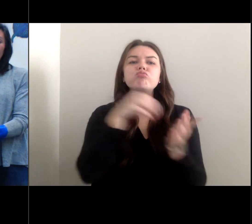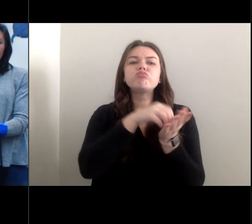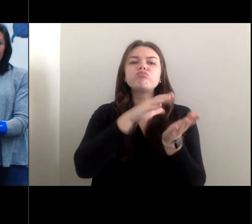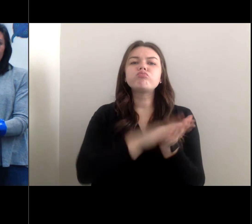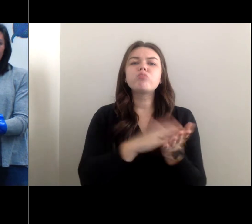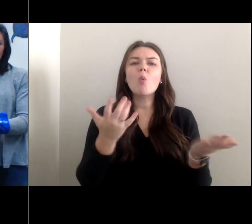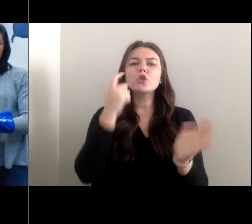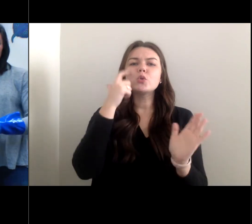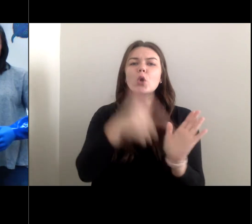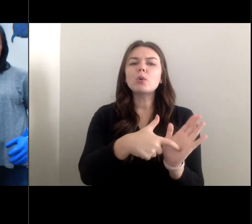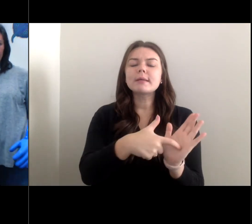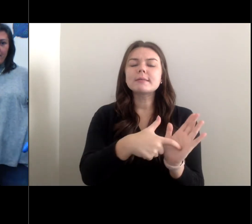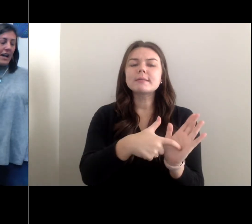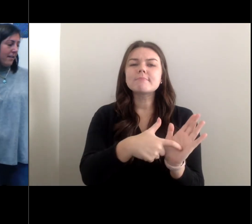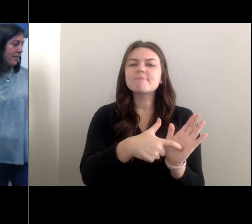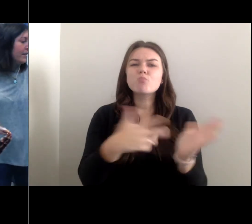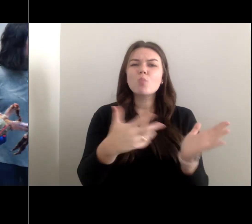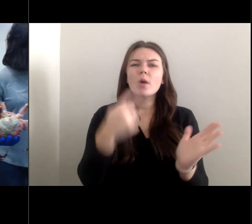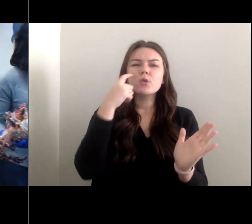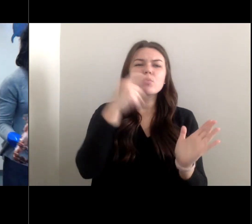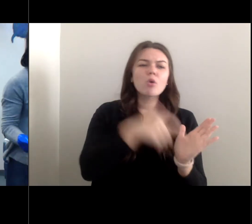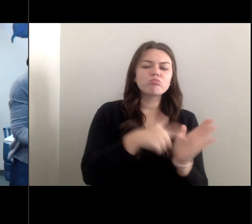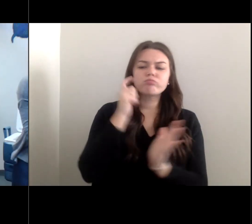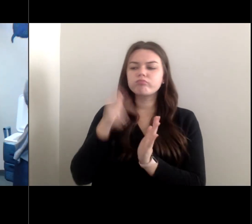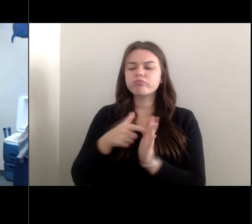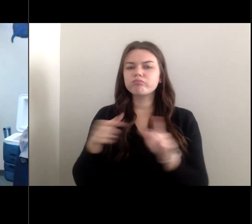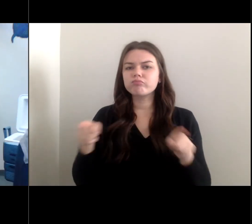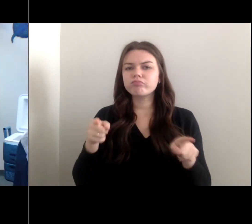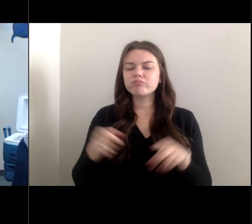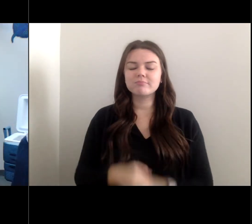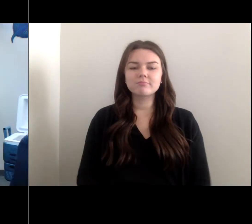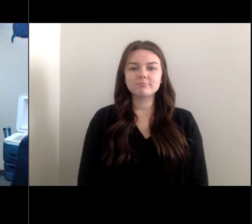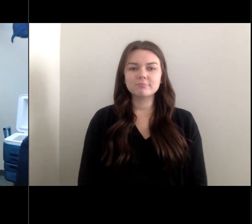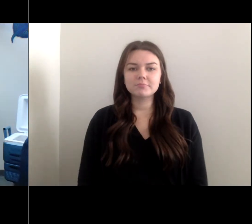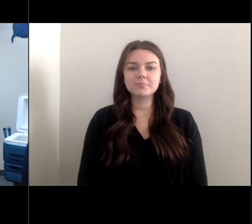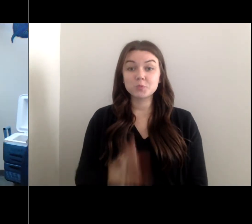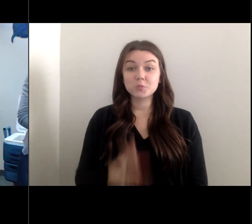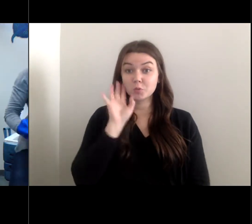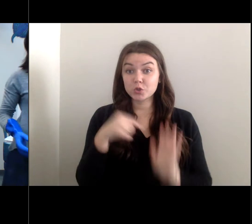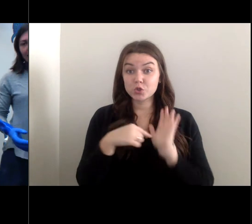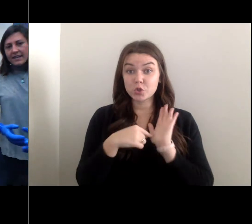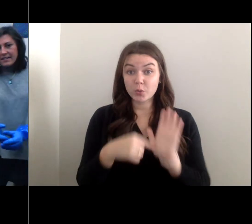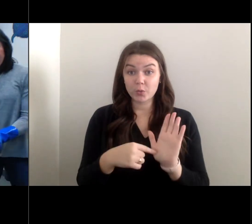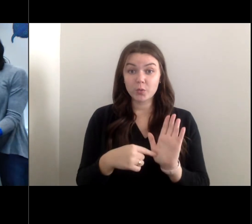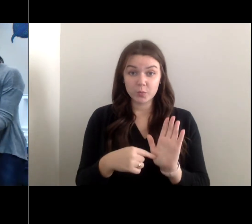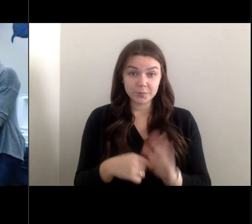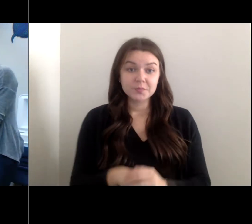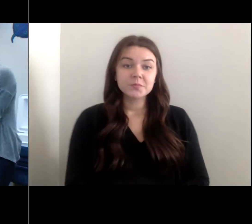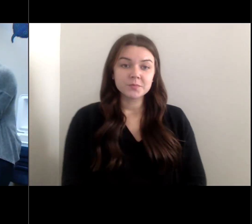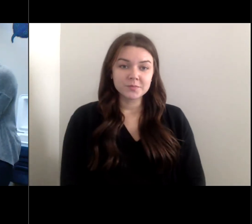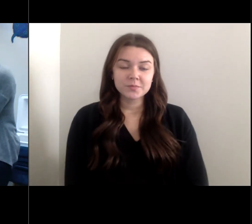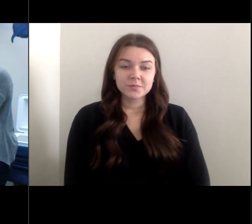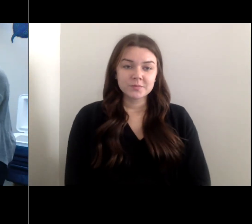And you're going to tell me what you see, okay? So I'll show you what these eggs look like really quick.